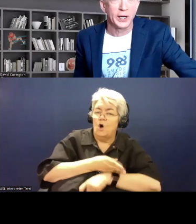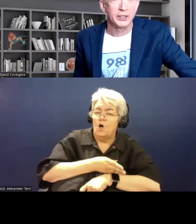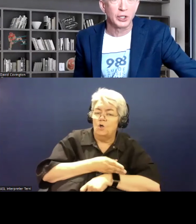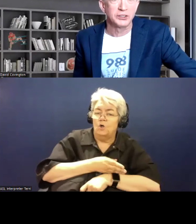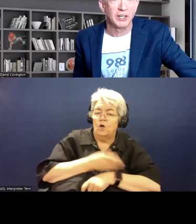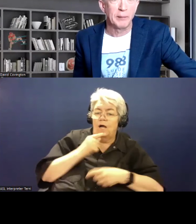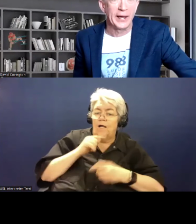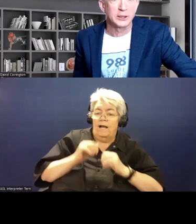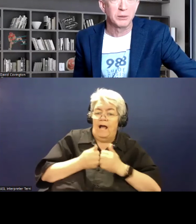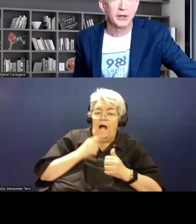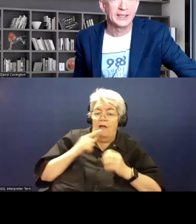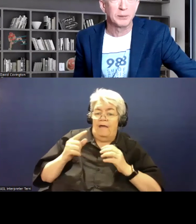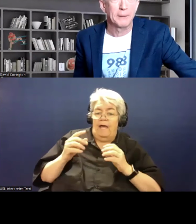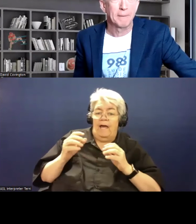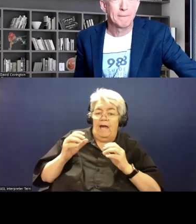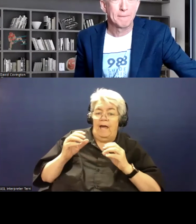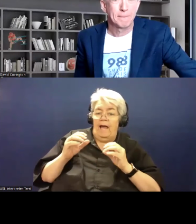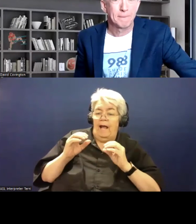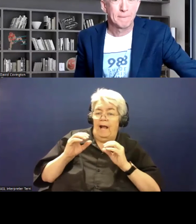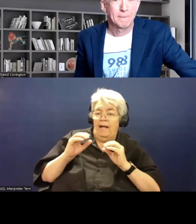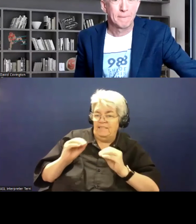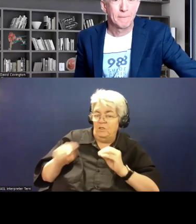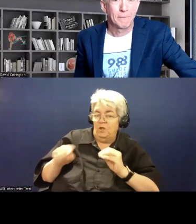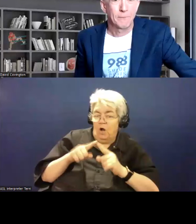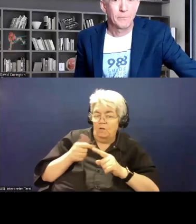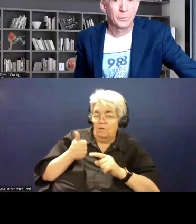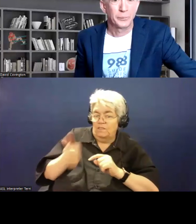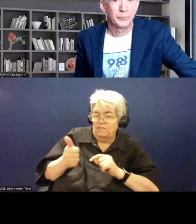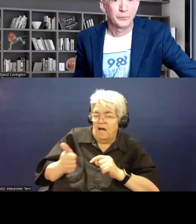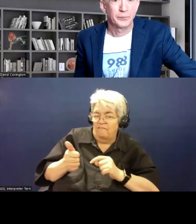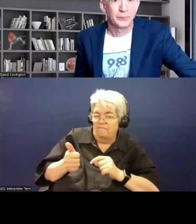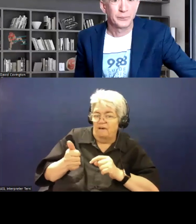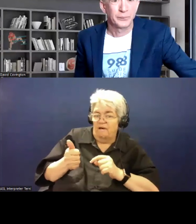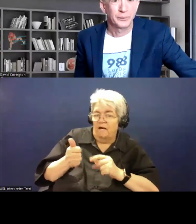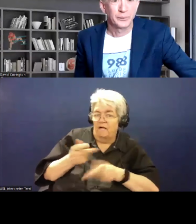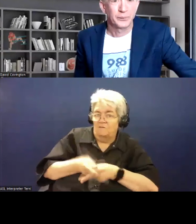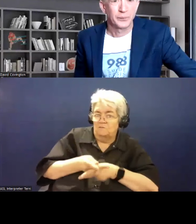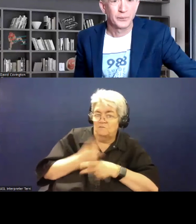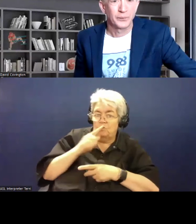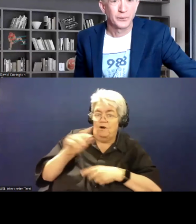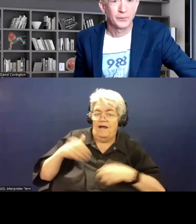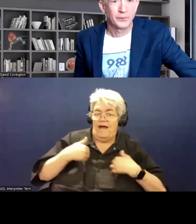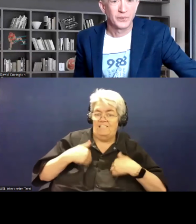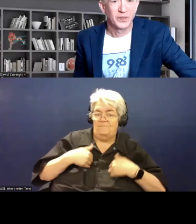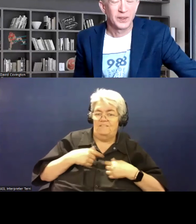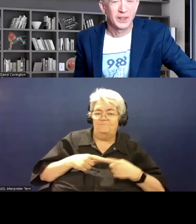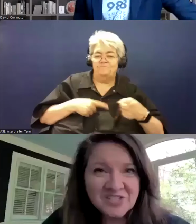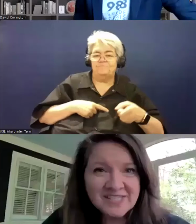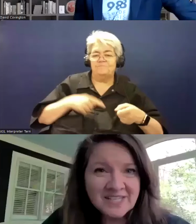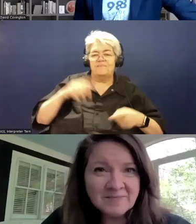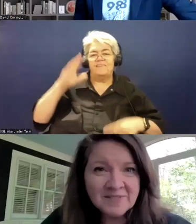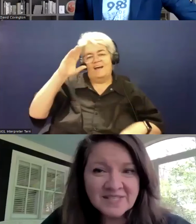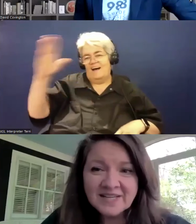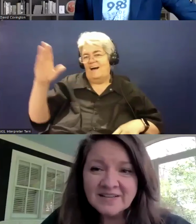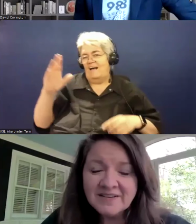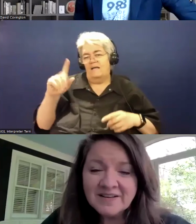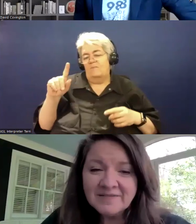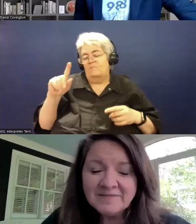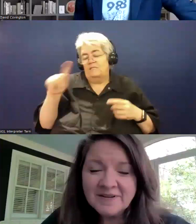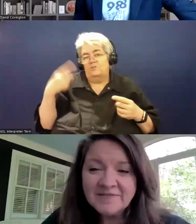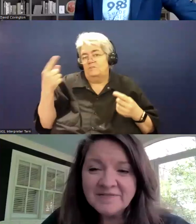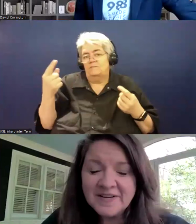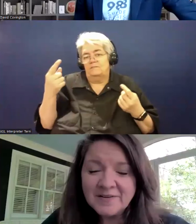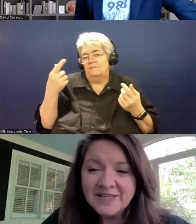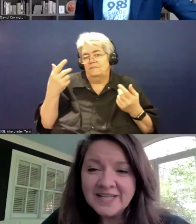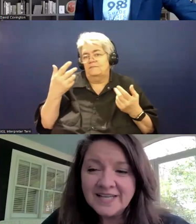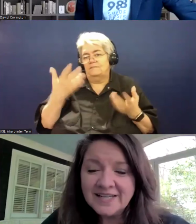TRAINED HER IN SELF MANAGEMENT FOR ASTHMA? >>: HI, EVERYONE. IT SEEMS LIKE A FAIRLY